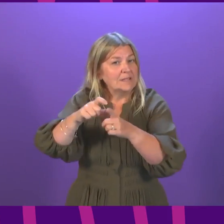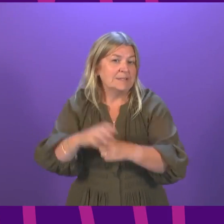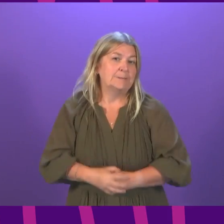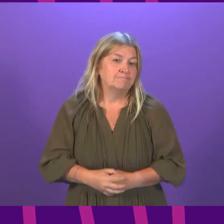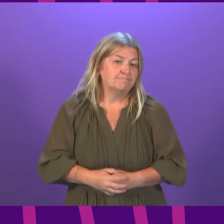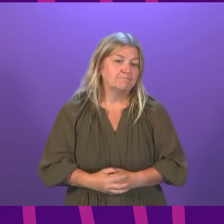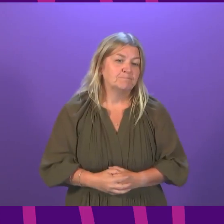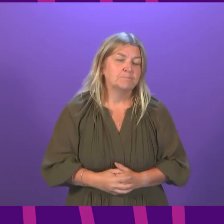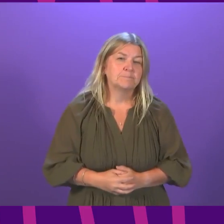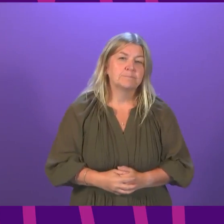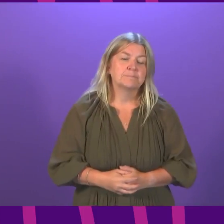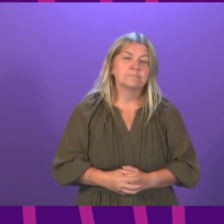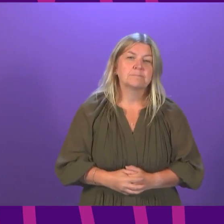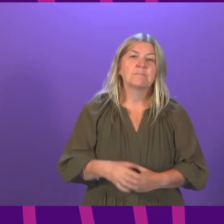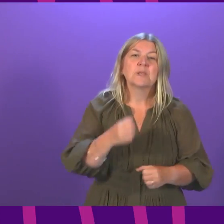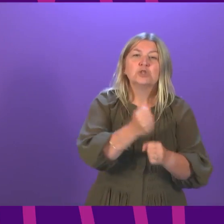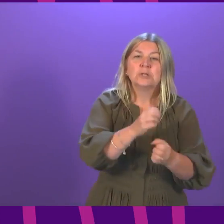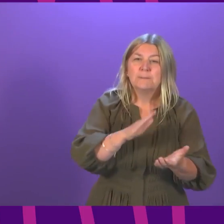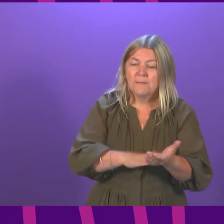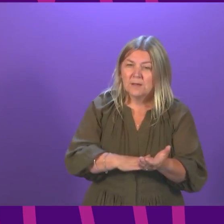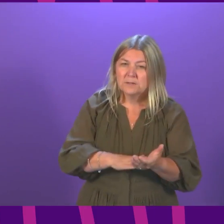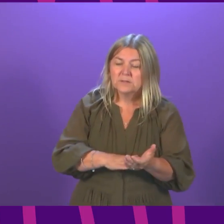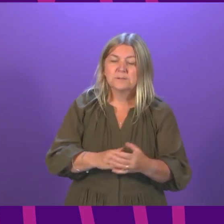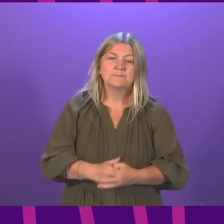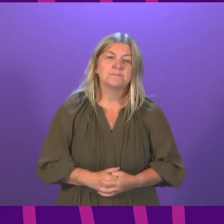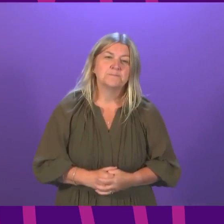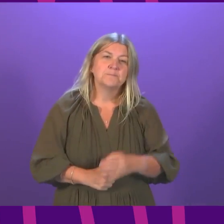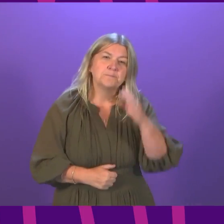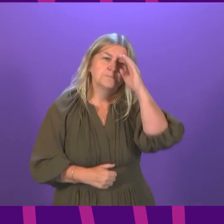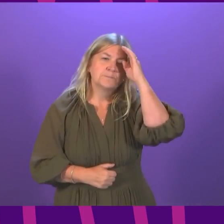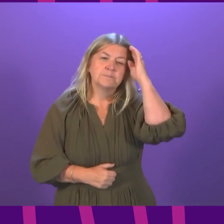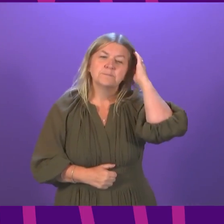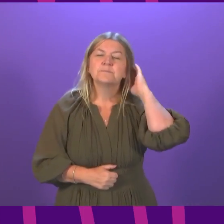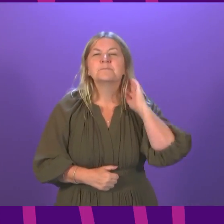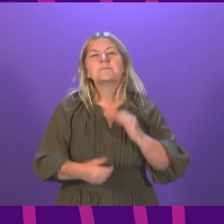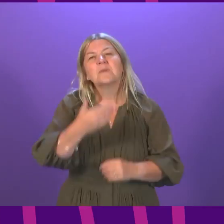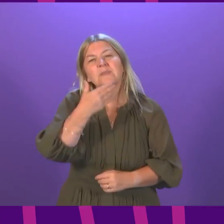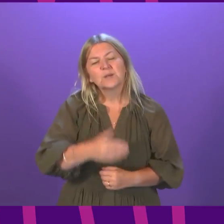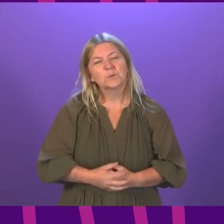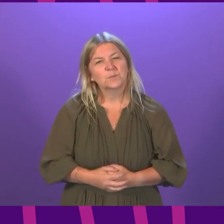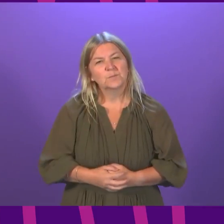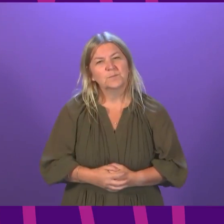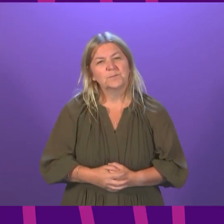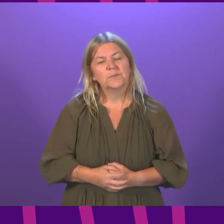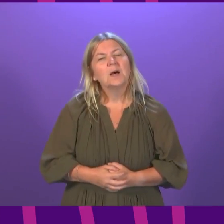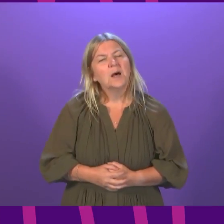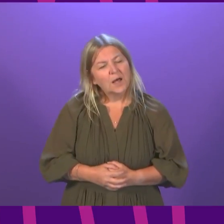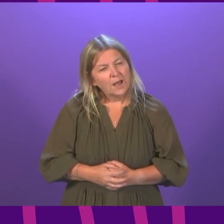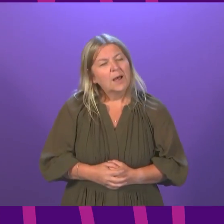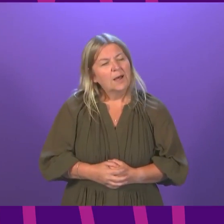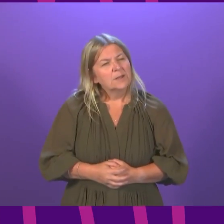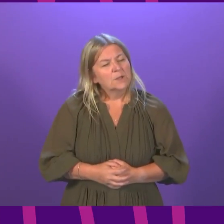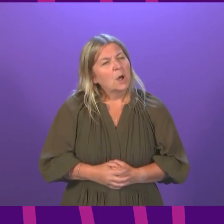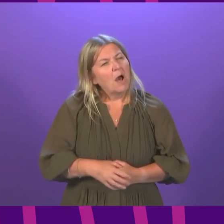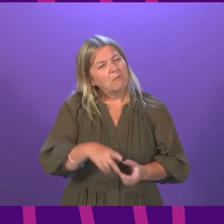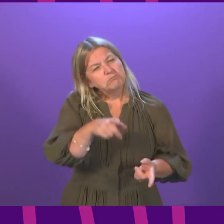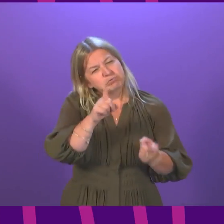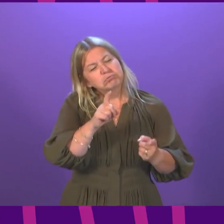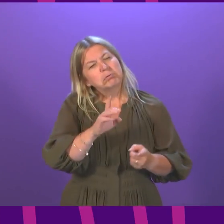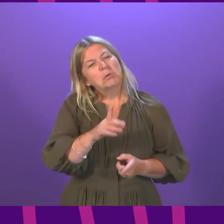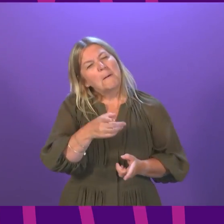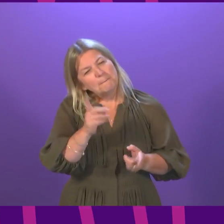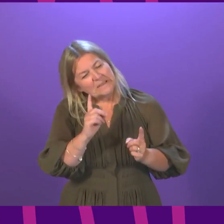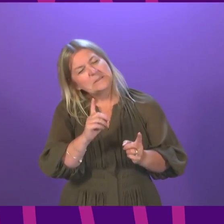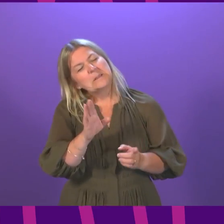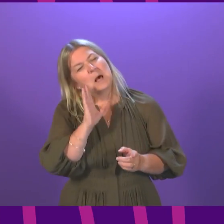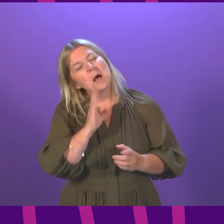I listened to the minister as she outlined the welcome uplift in rehabilitation treatment